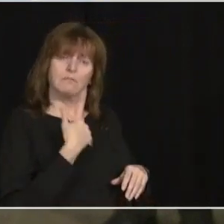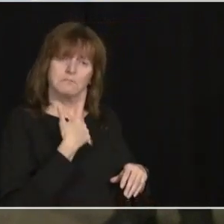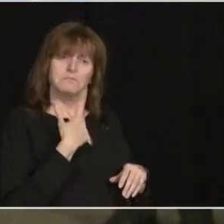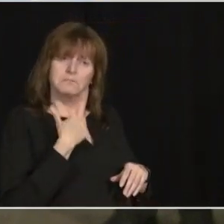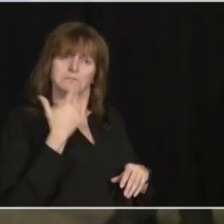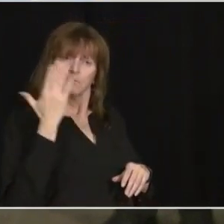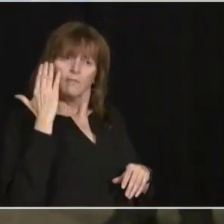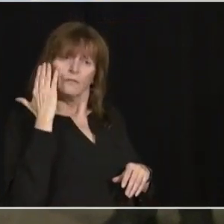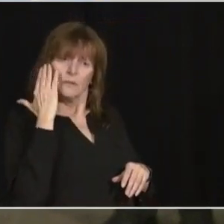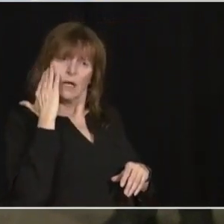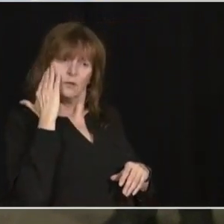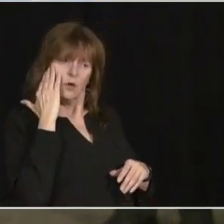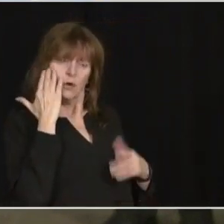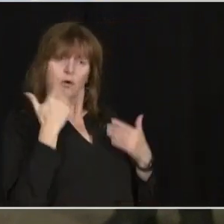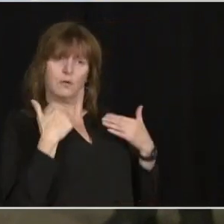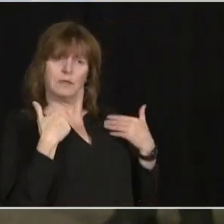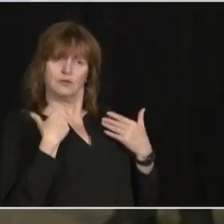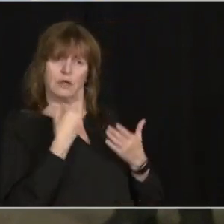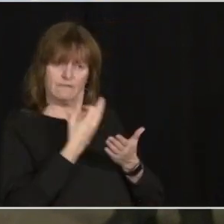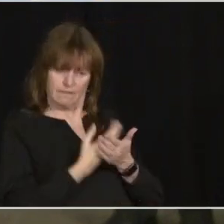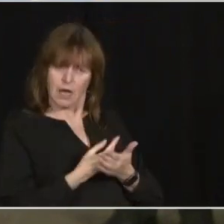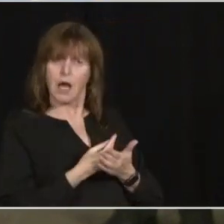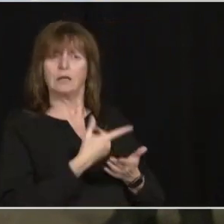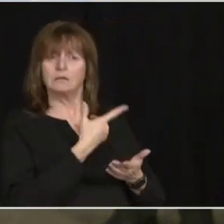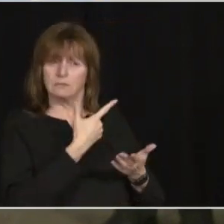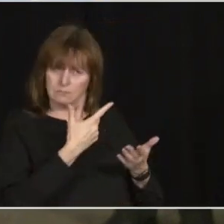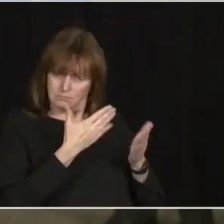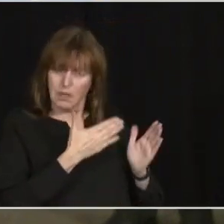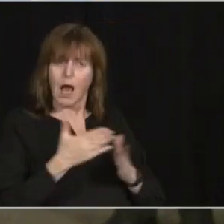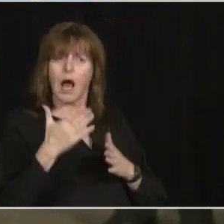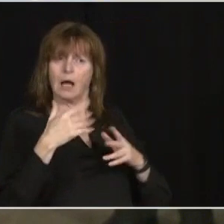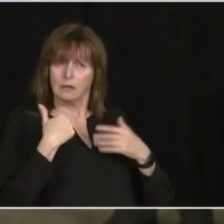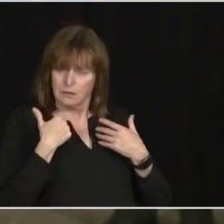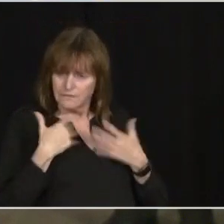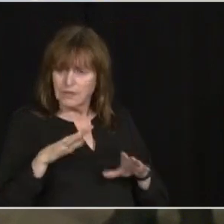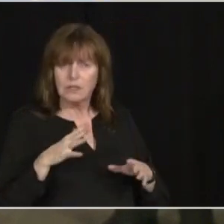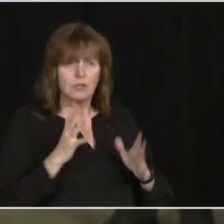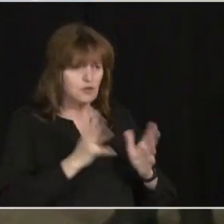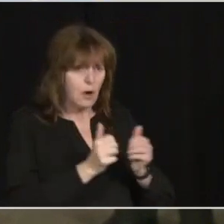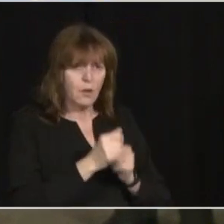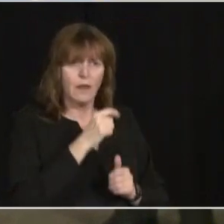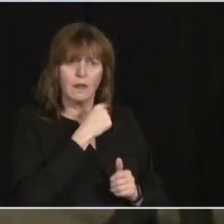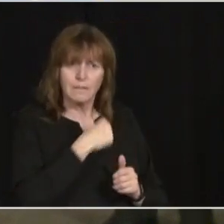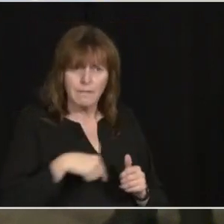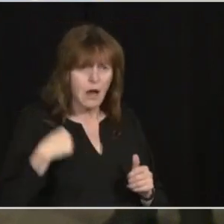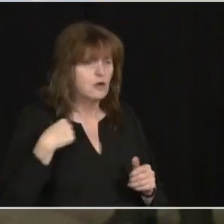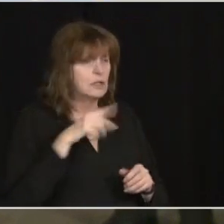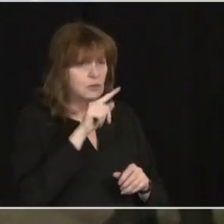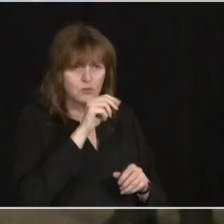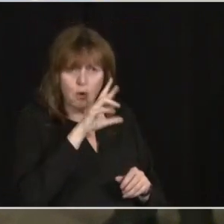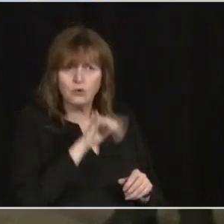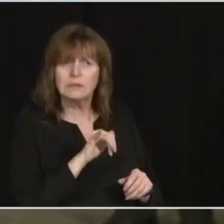I've had this discussion with mayor Tory and Minister Clark as well is working